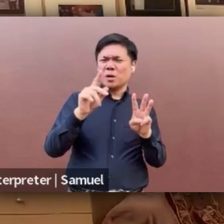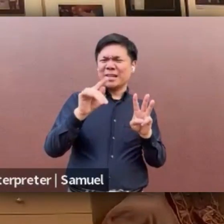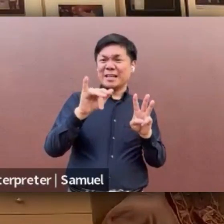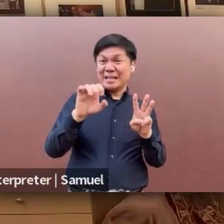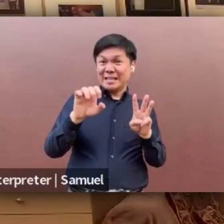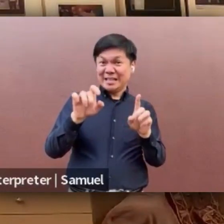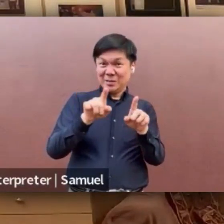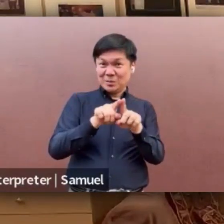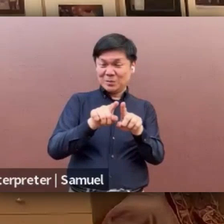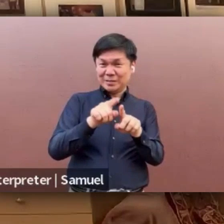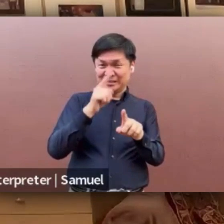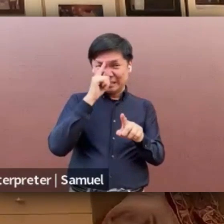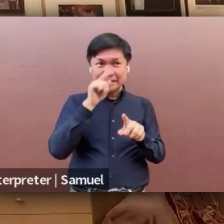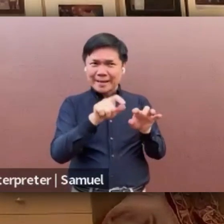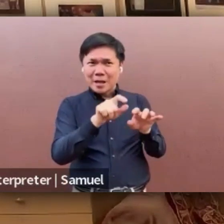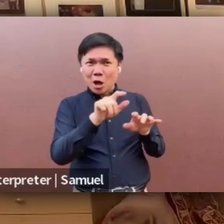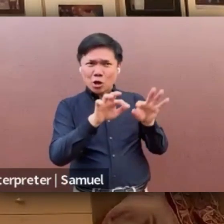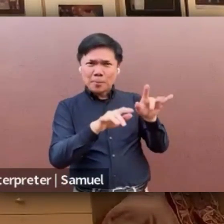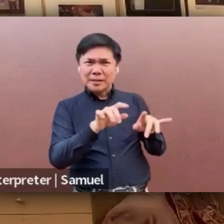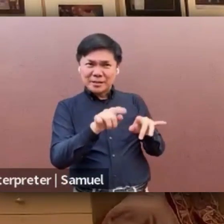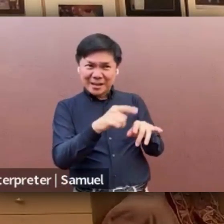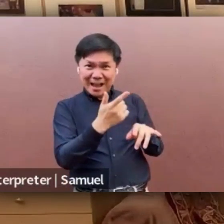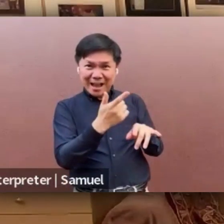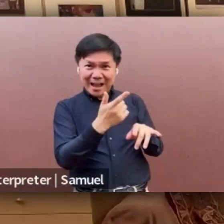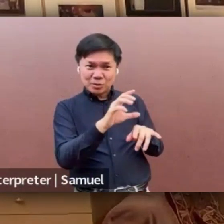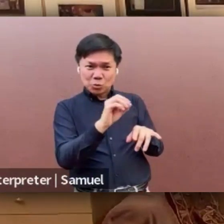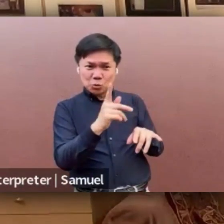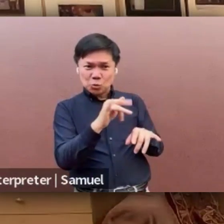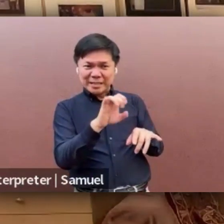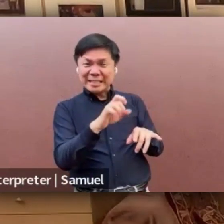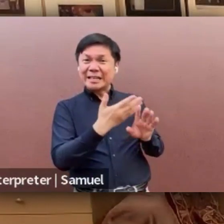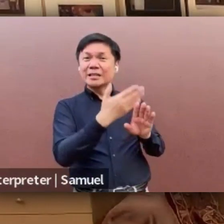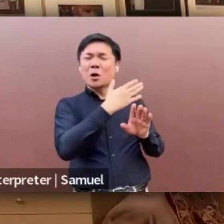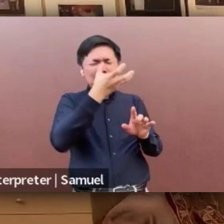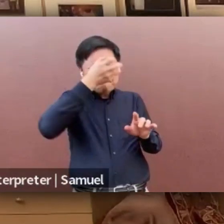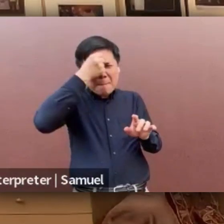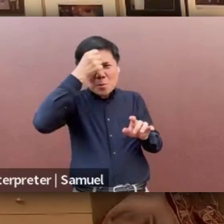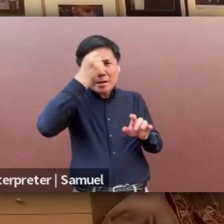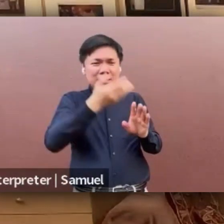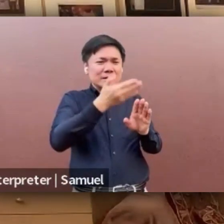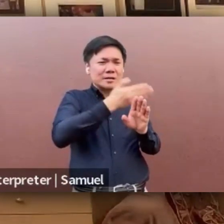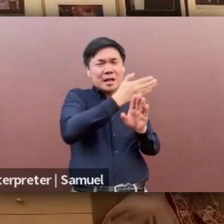where you go to a web server and it asks your computer, do you have a cookie from an earlier exchange?